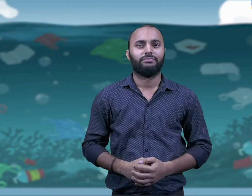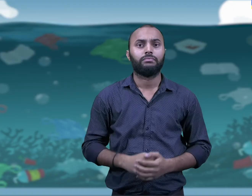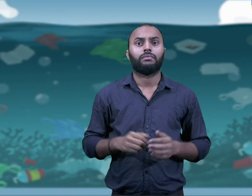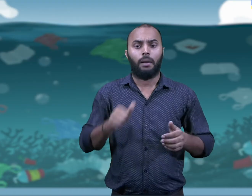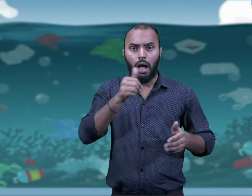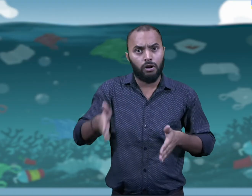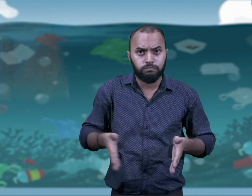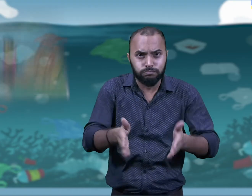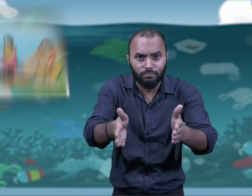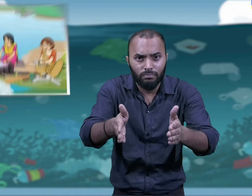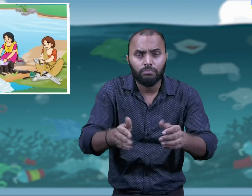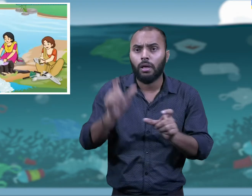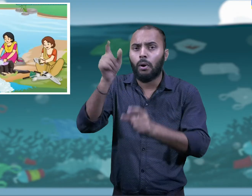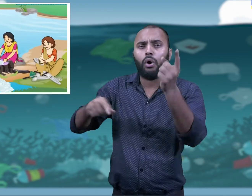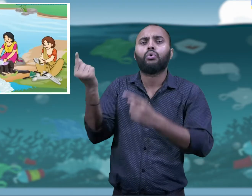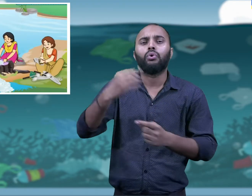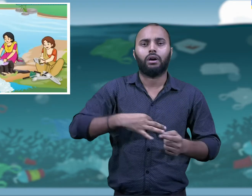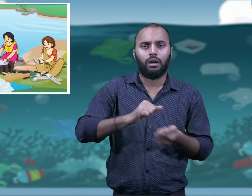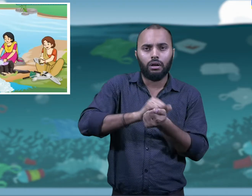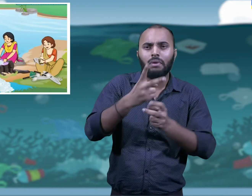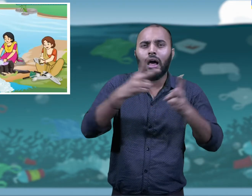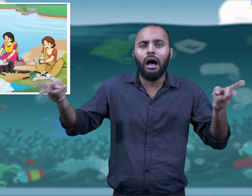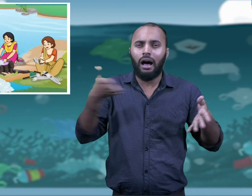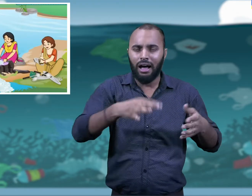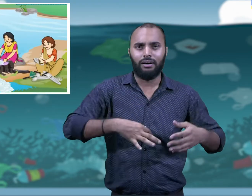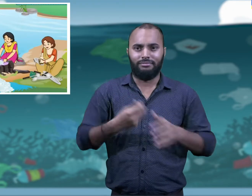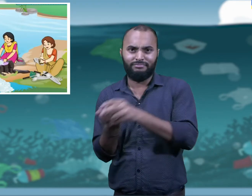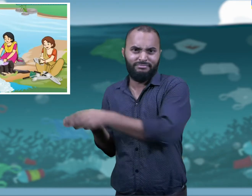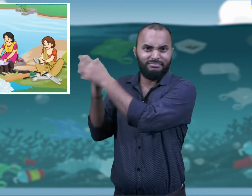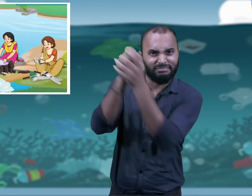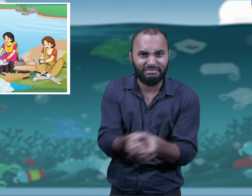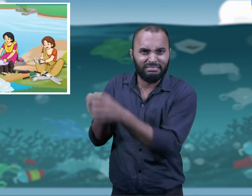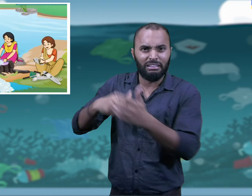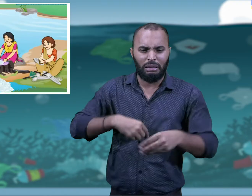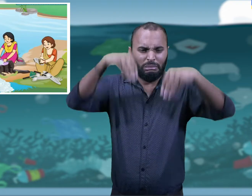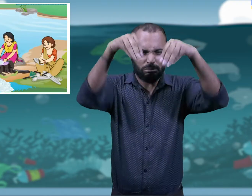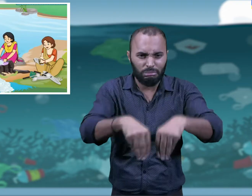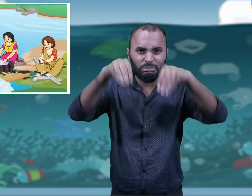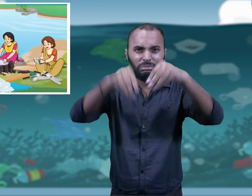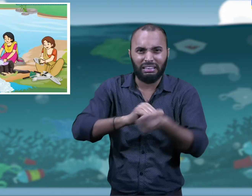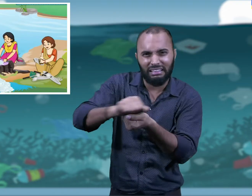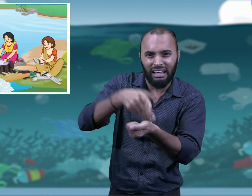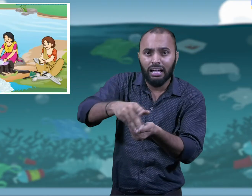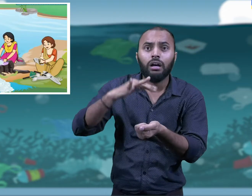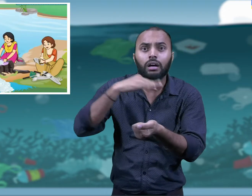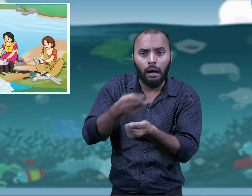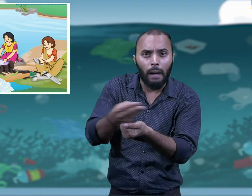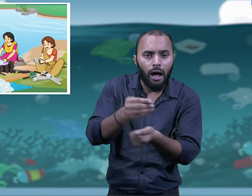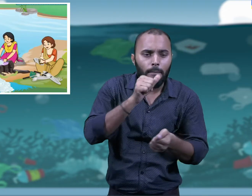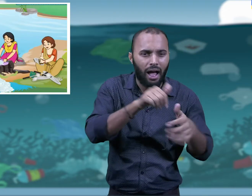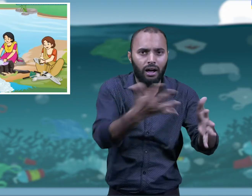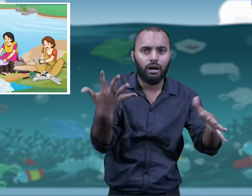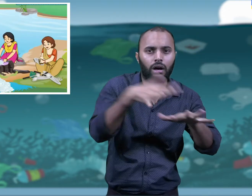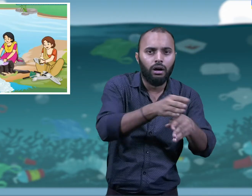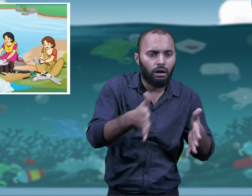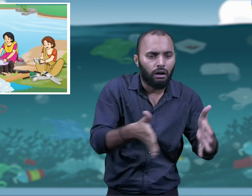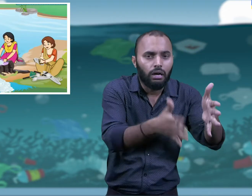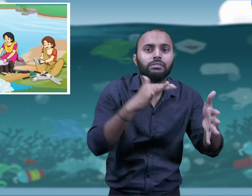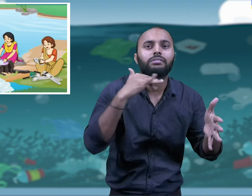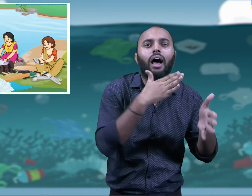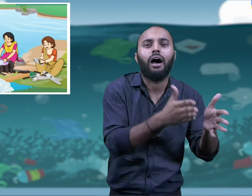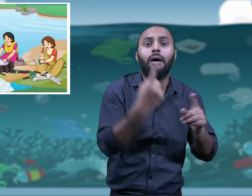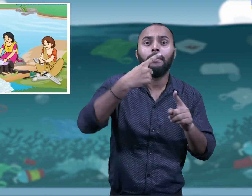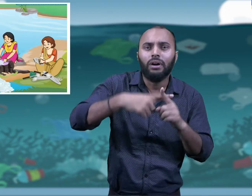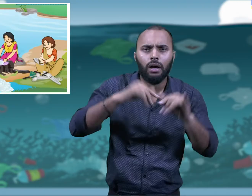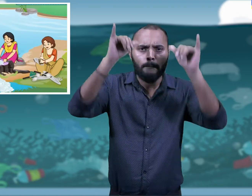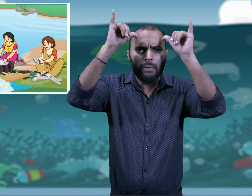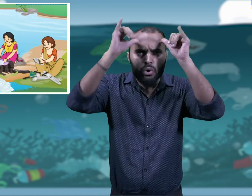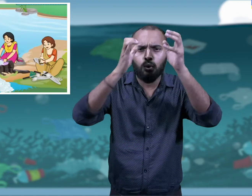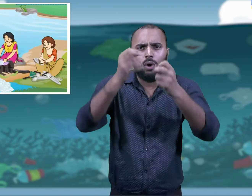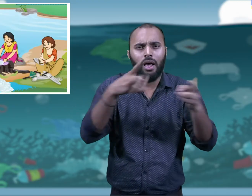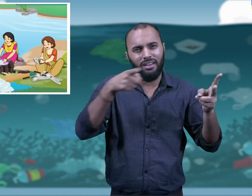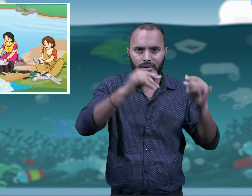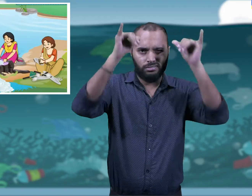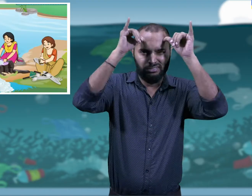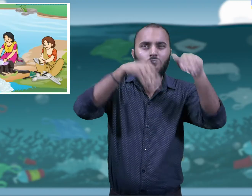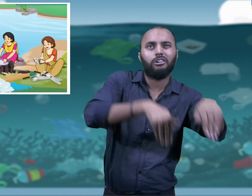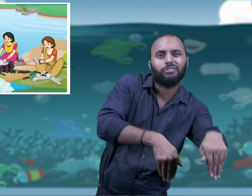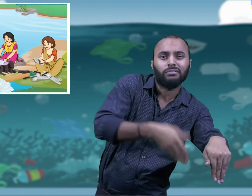2. Washing clothes, utensils and bathing animals